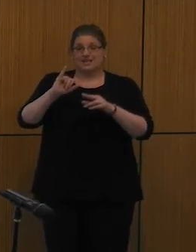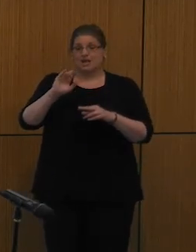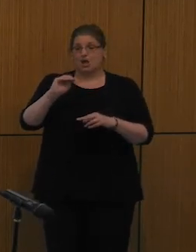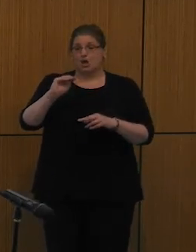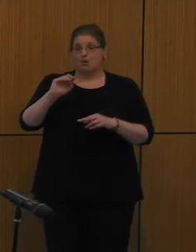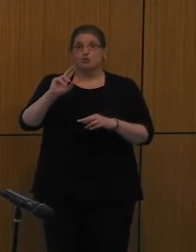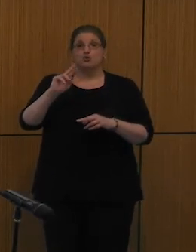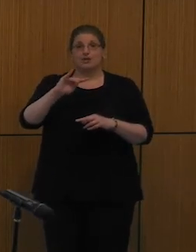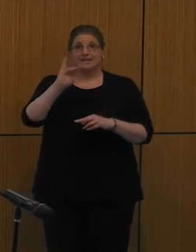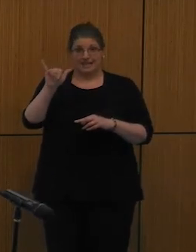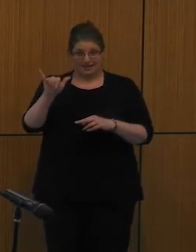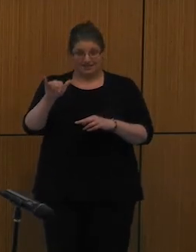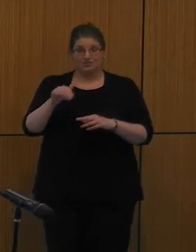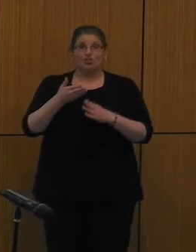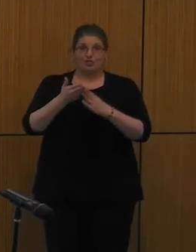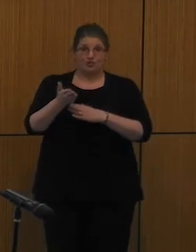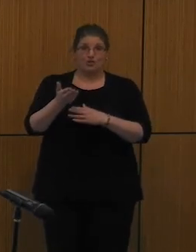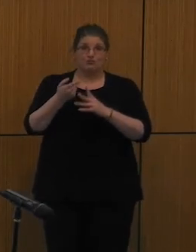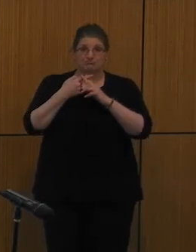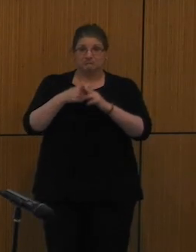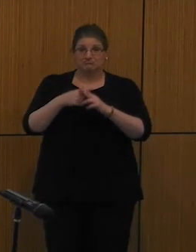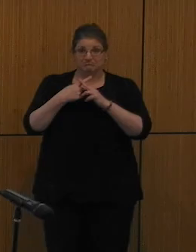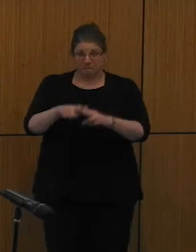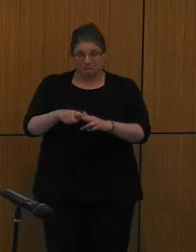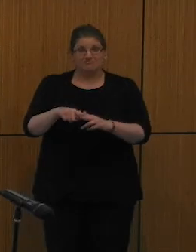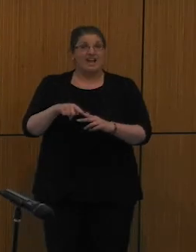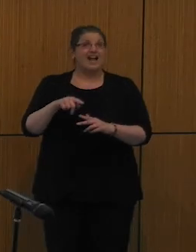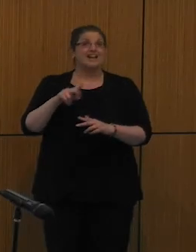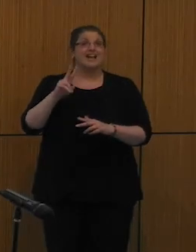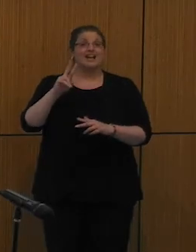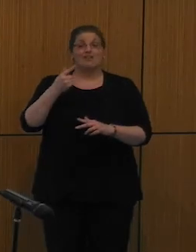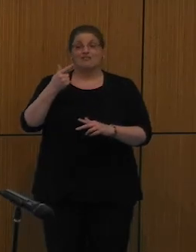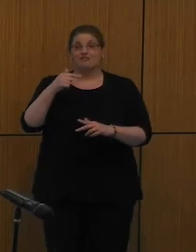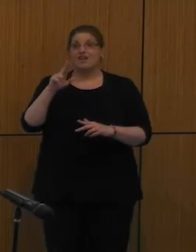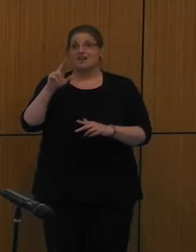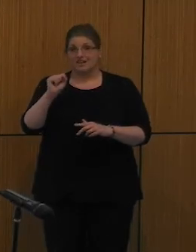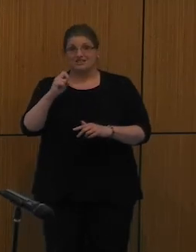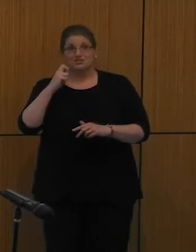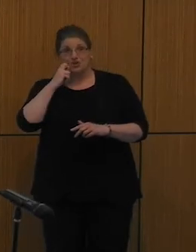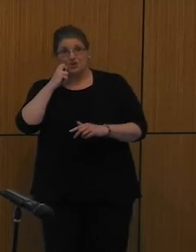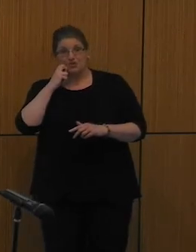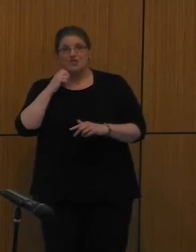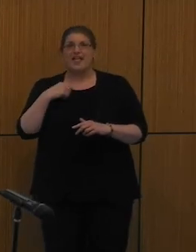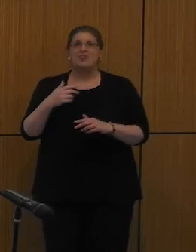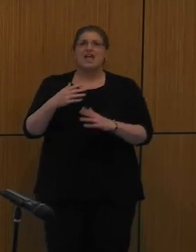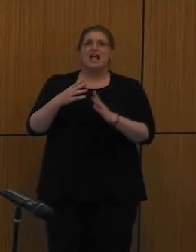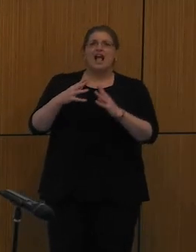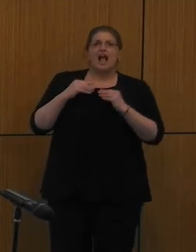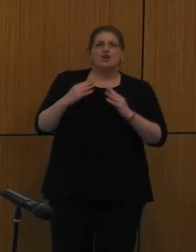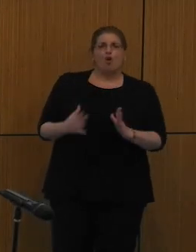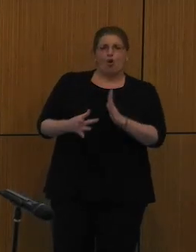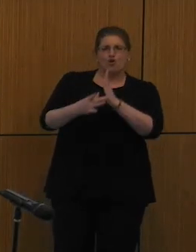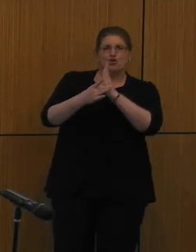This one's my favorite. An owner's guide to the vagus nerve. This is like like your car manual, right? You have an owner's manual for your car.